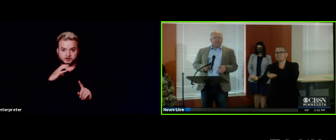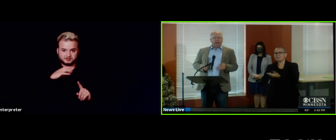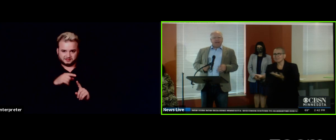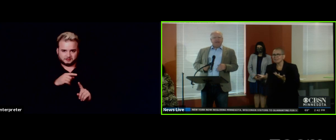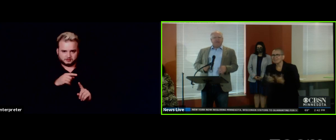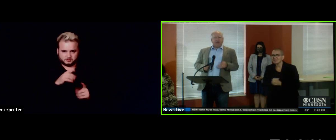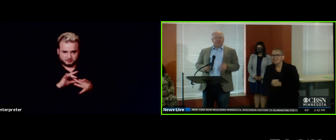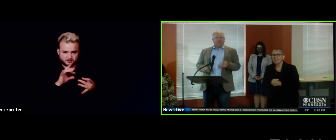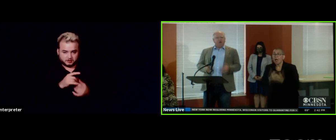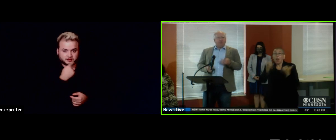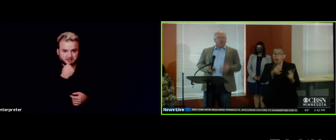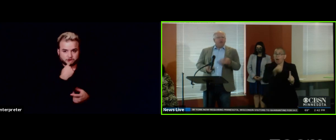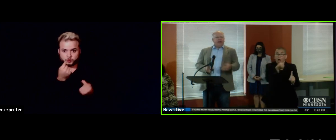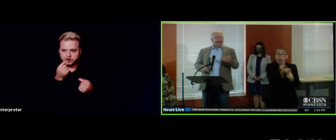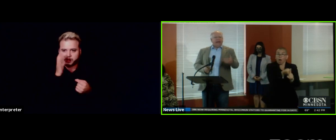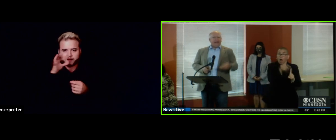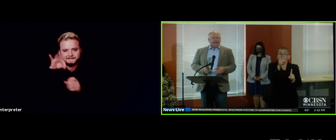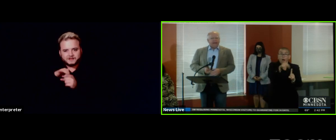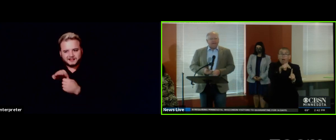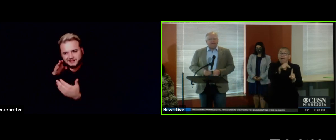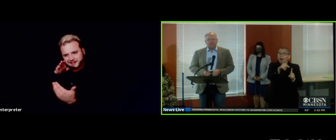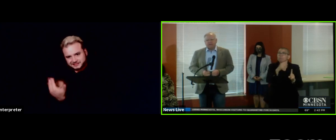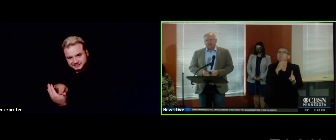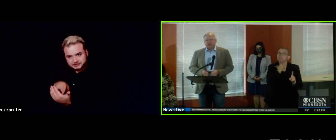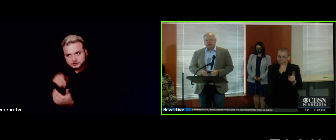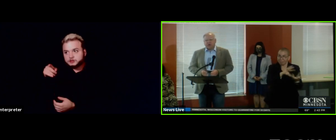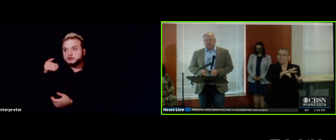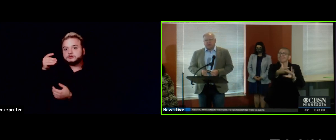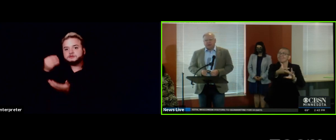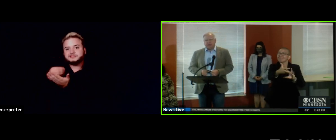begging for us to vote for that aid this is the thing when you start separating so I'm